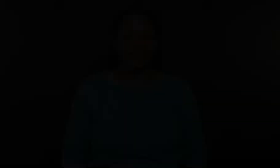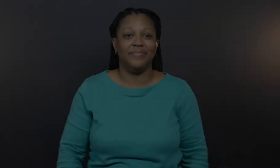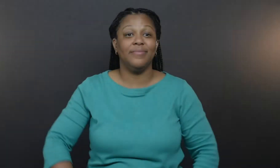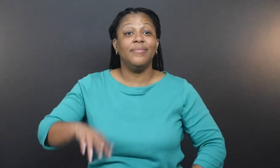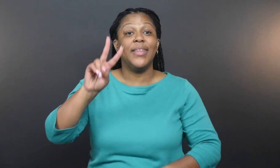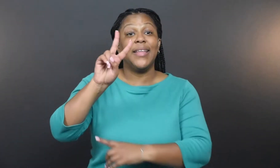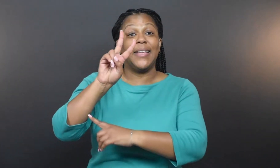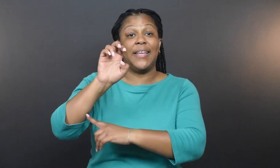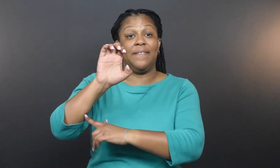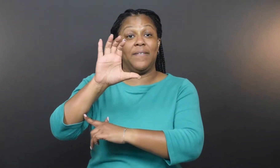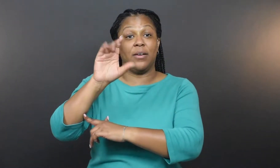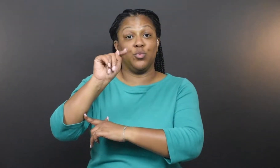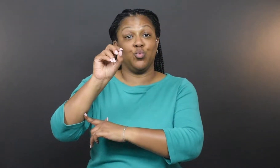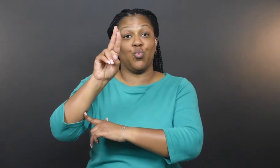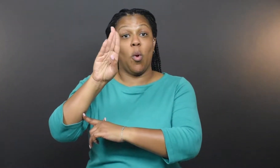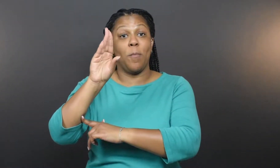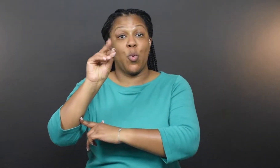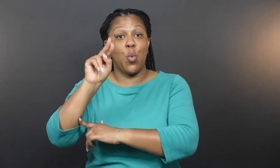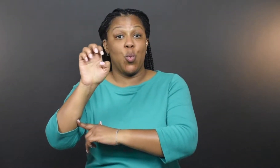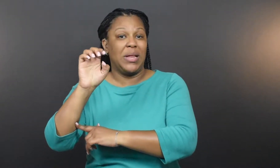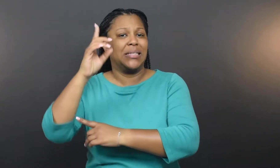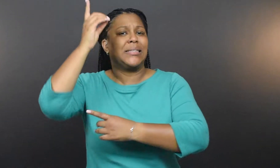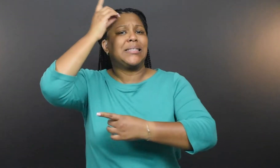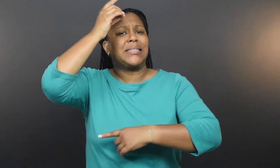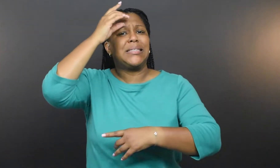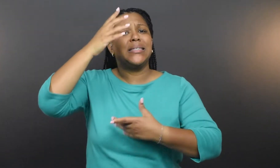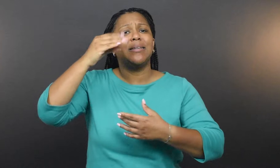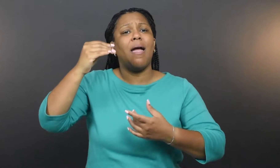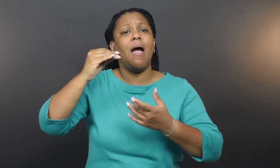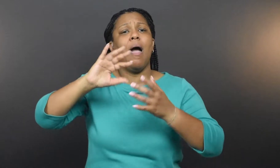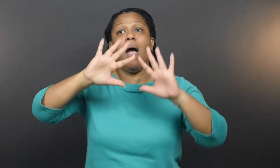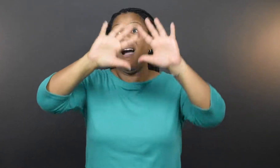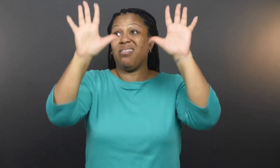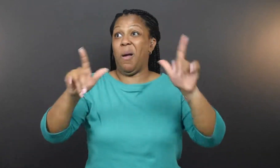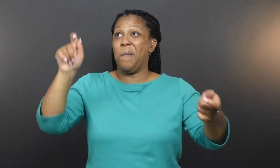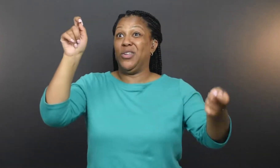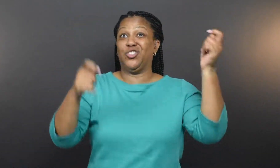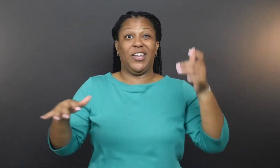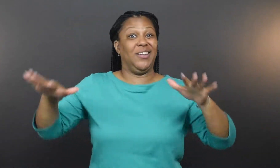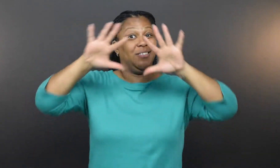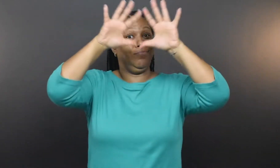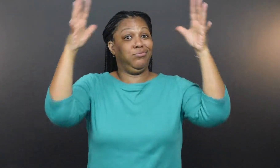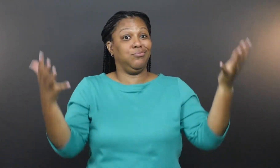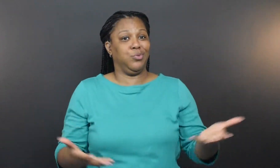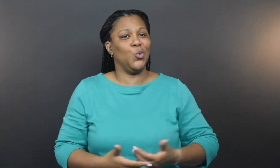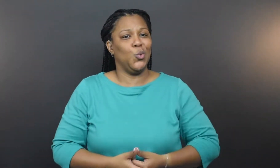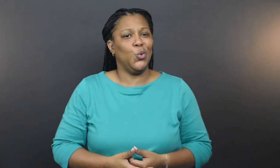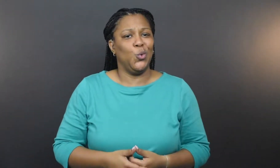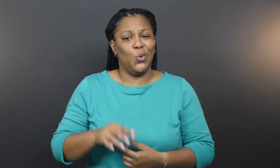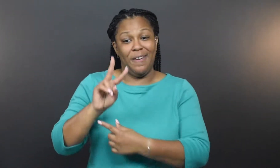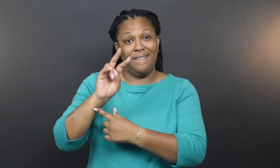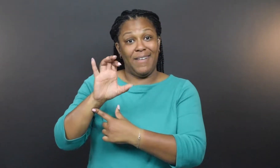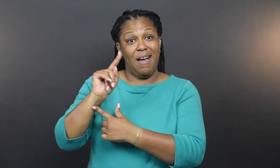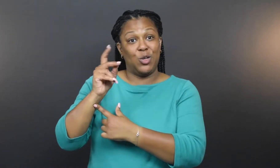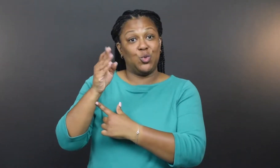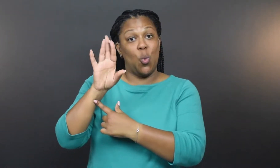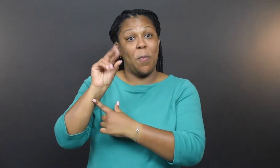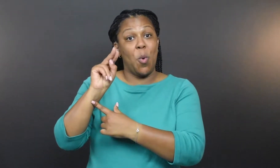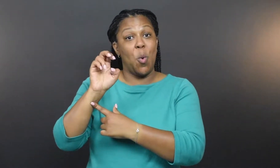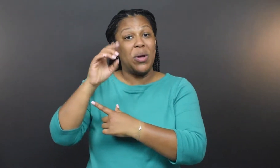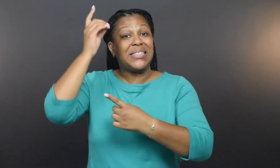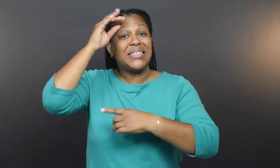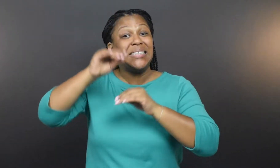Vectorborne Diseases and Climate Change Vectorborne diseases are caused by “disease